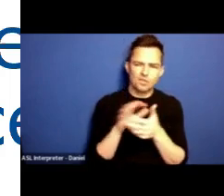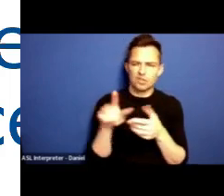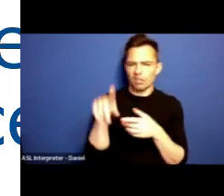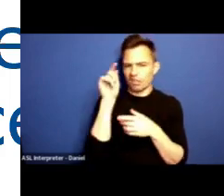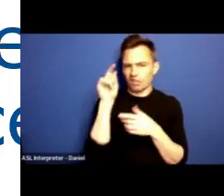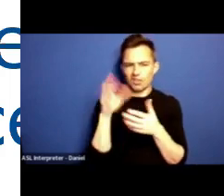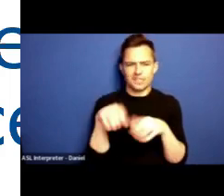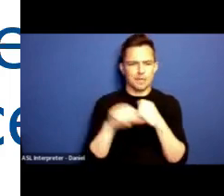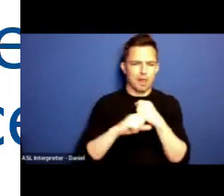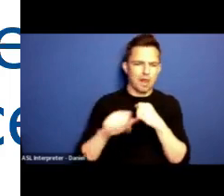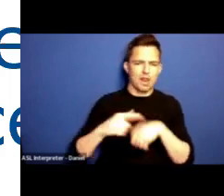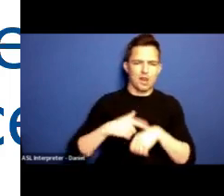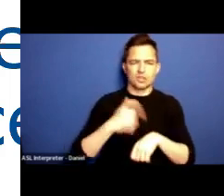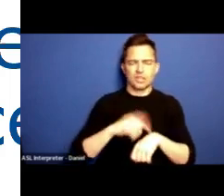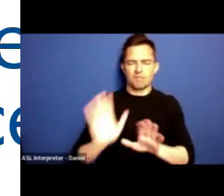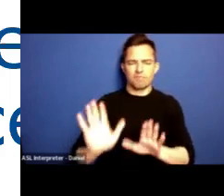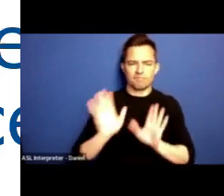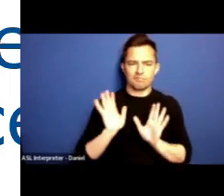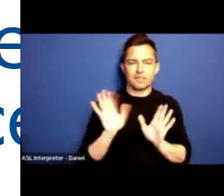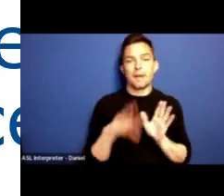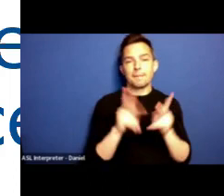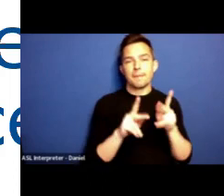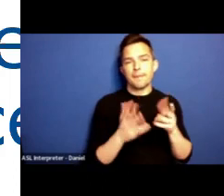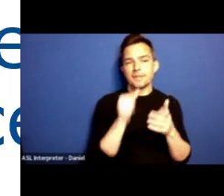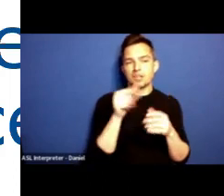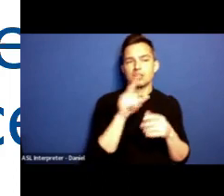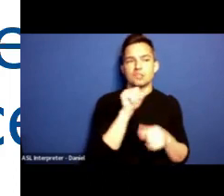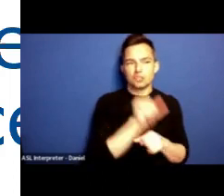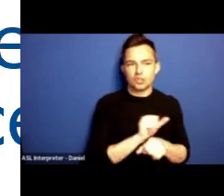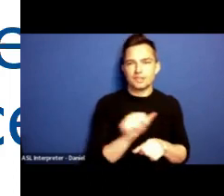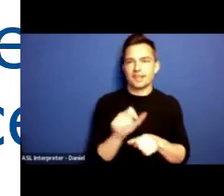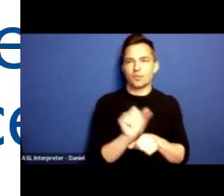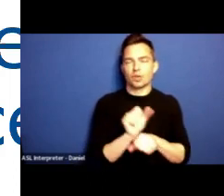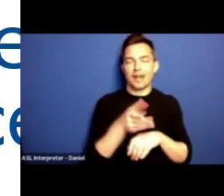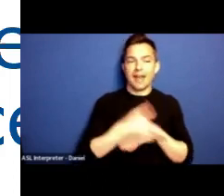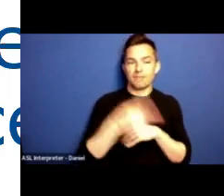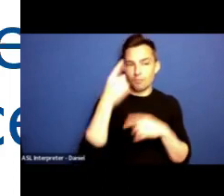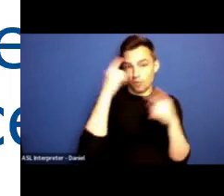long. Individuals may not be certain that they can work after a brain injury. And they may be